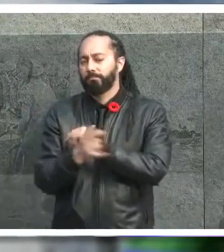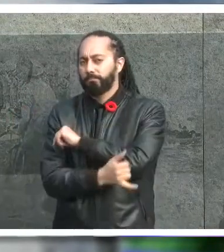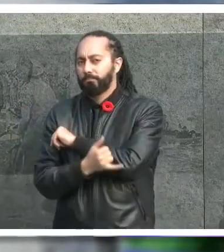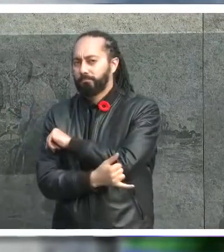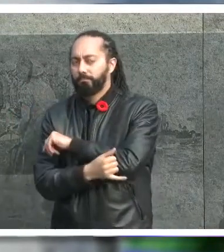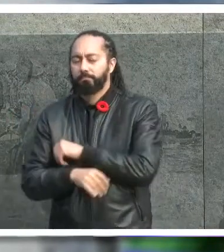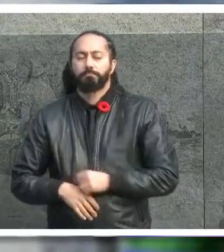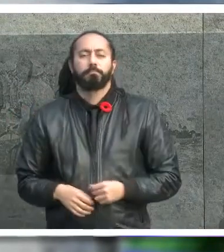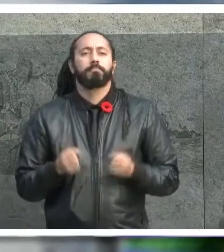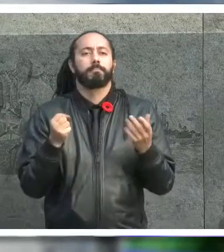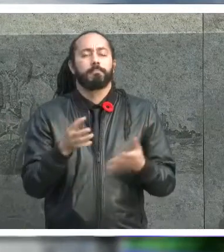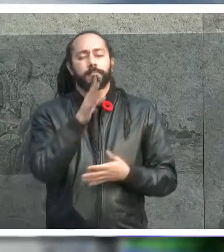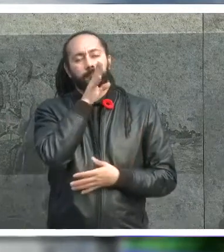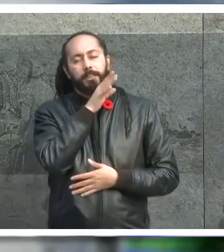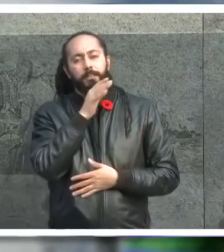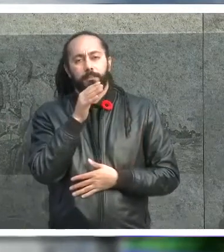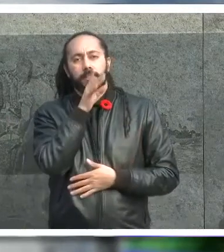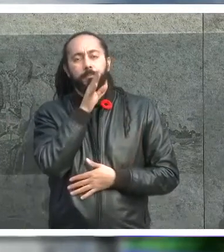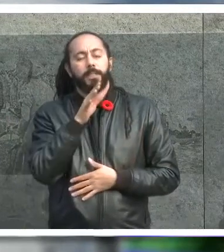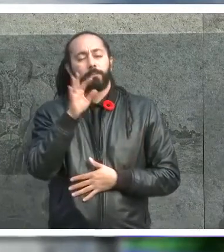(Speaks French)